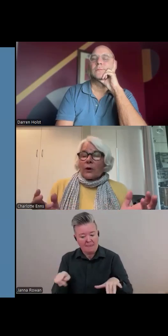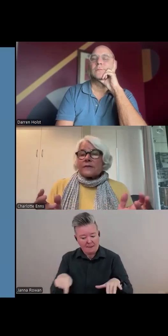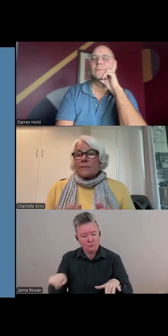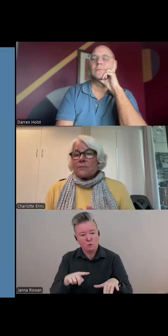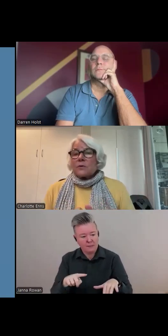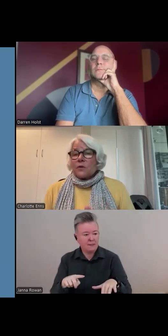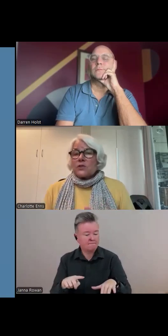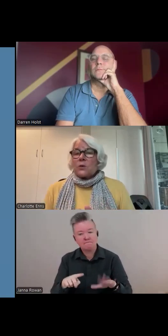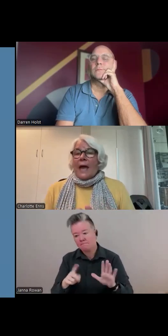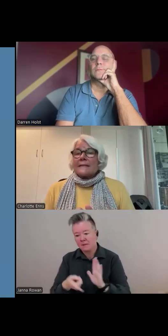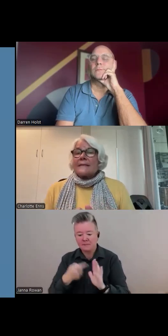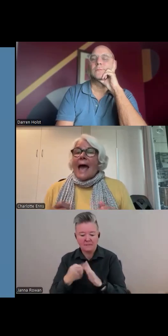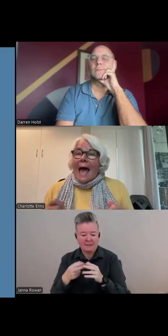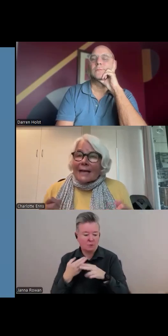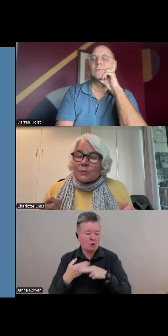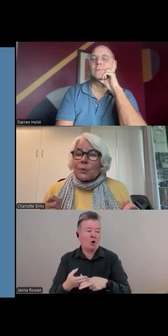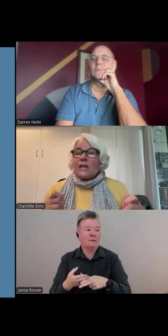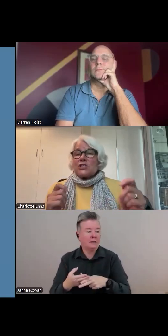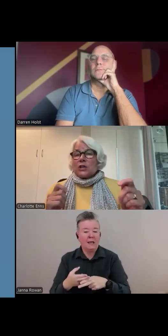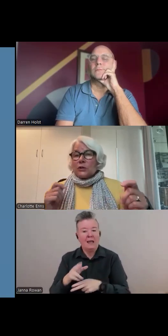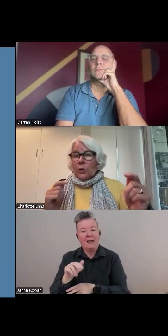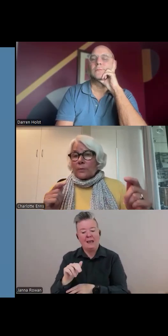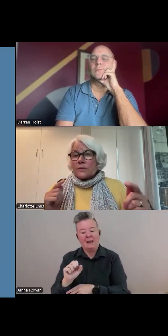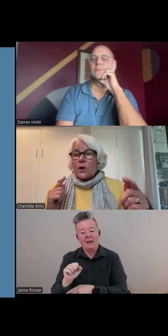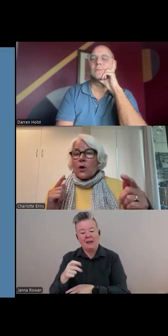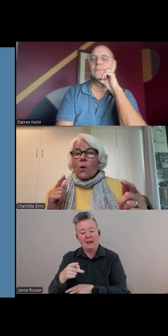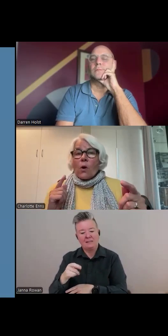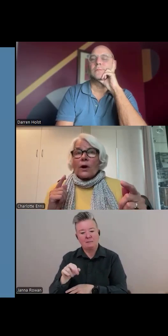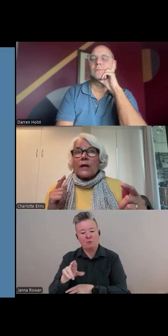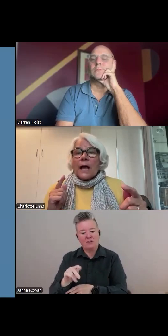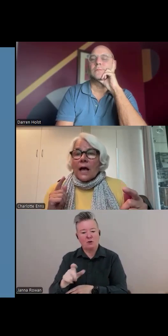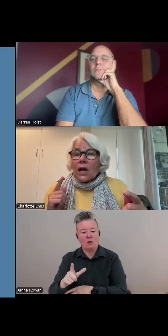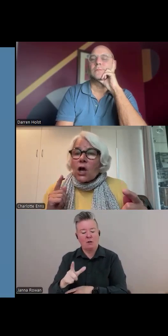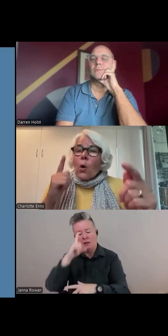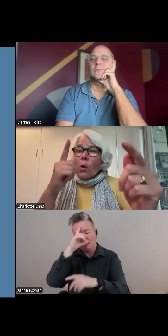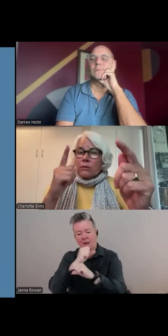what are sometimes referred to as aspirational norms. Or, a goal